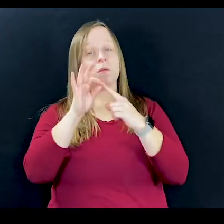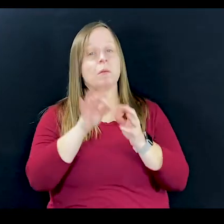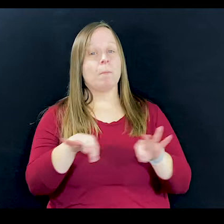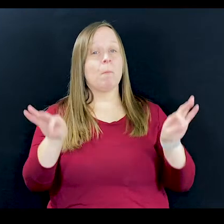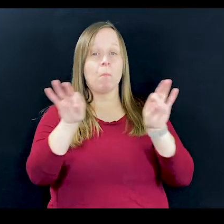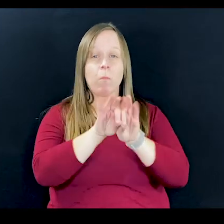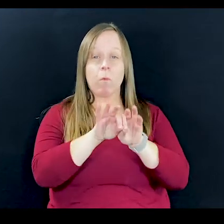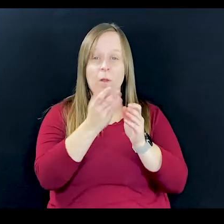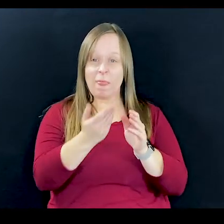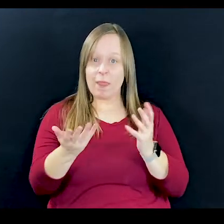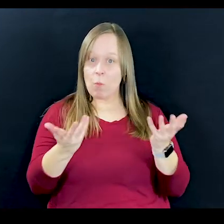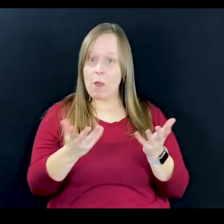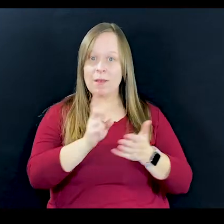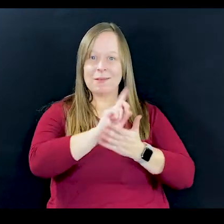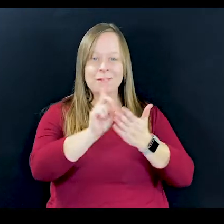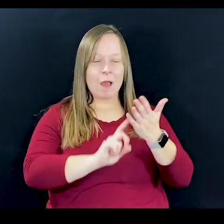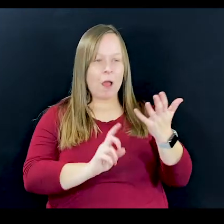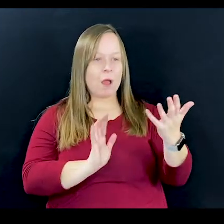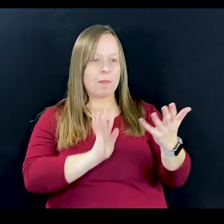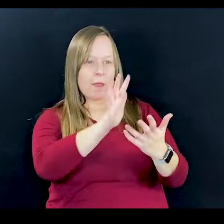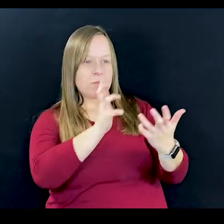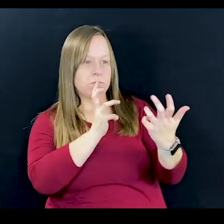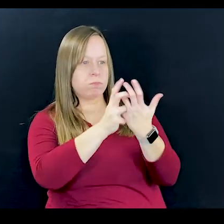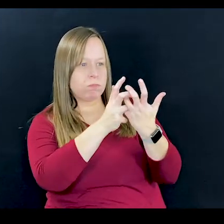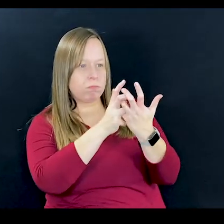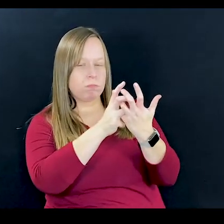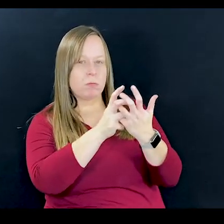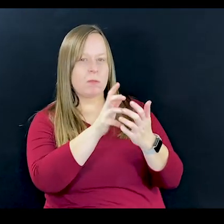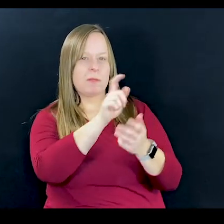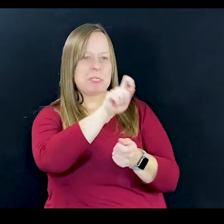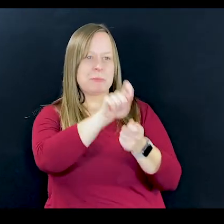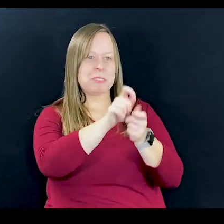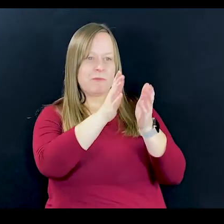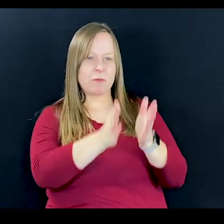important thing is that it is designed to meet the needs of the particular